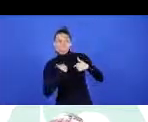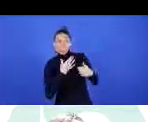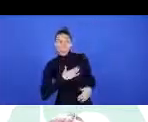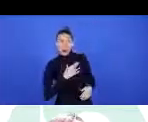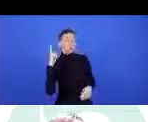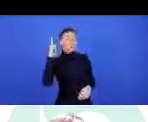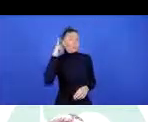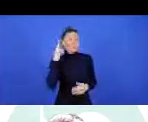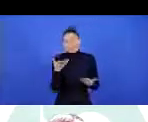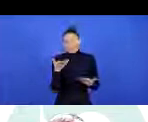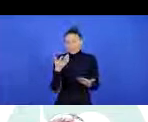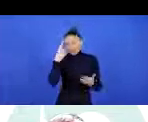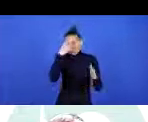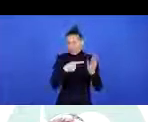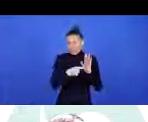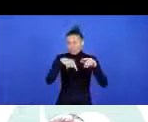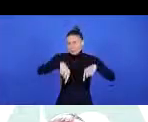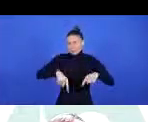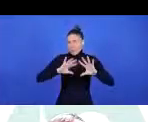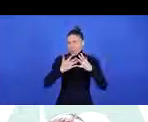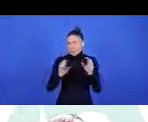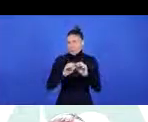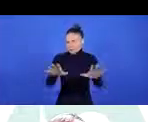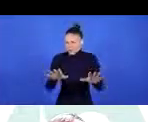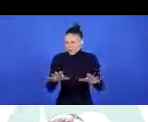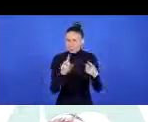benefits of cochlear implants, among potential users which is